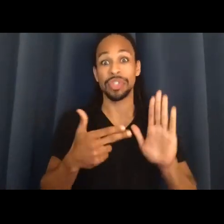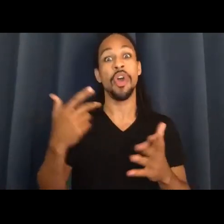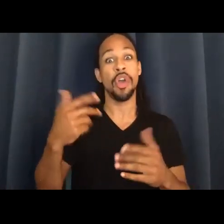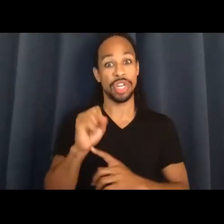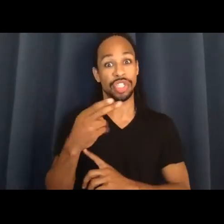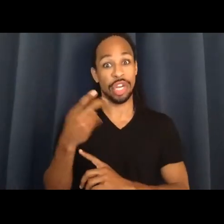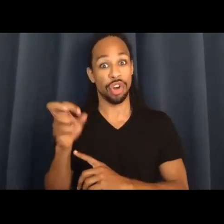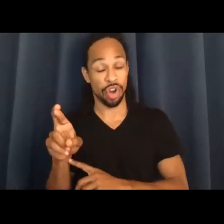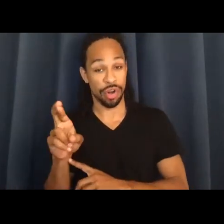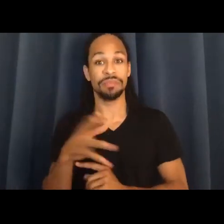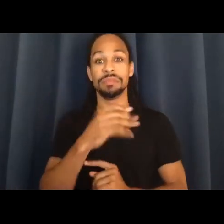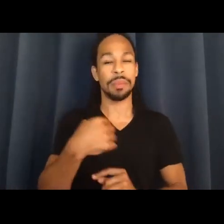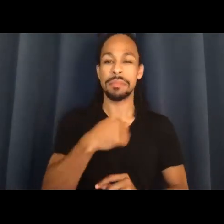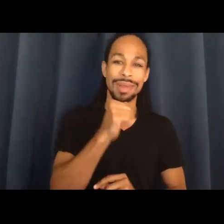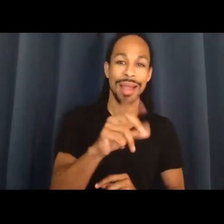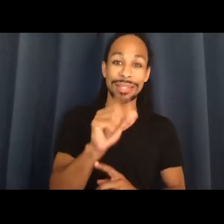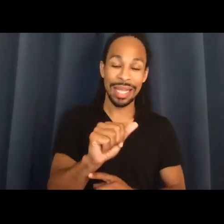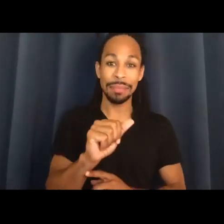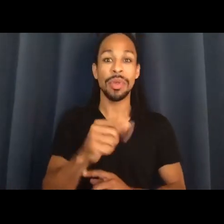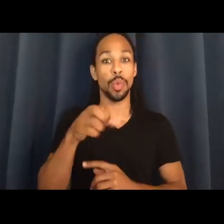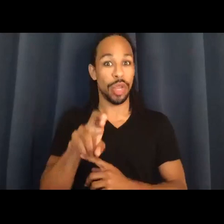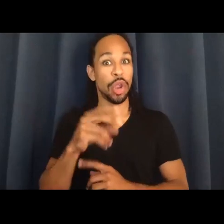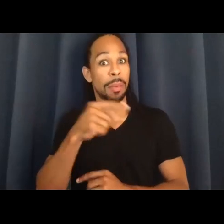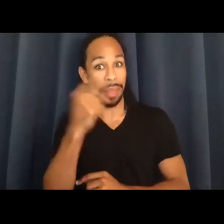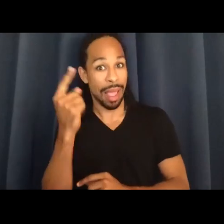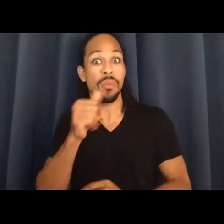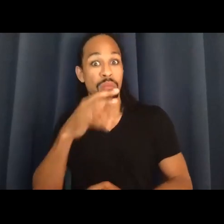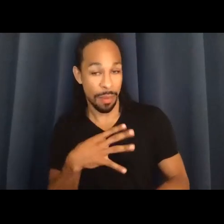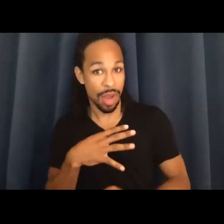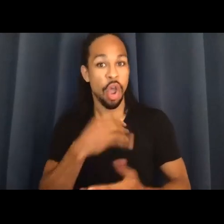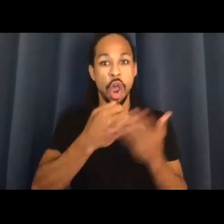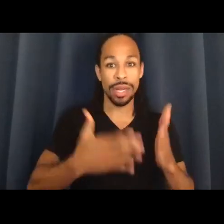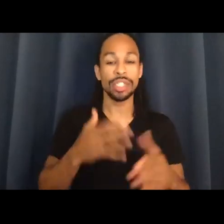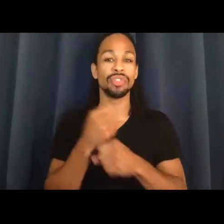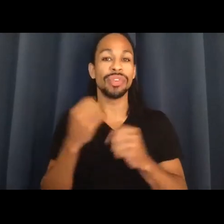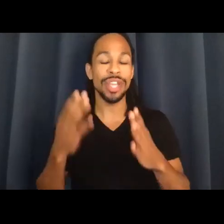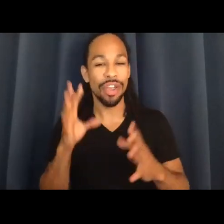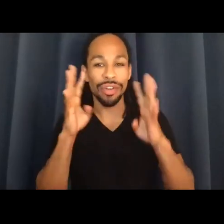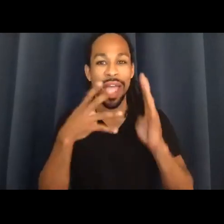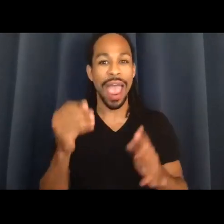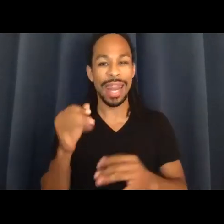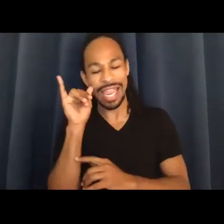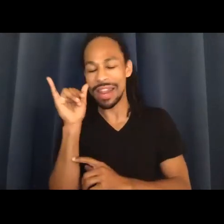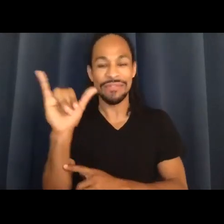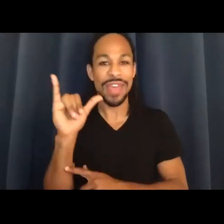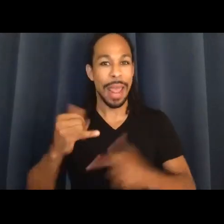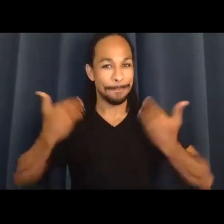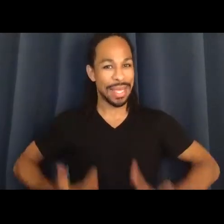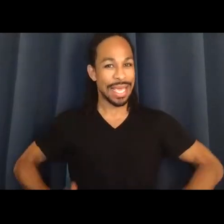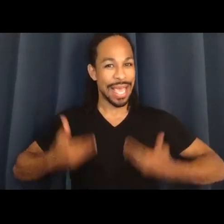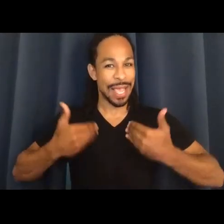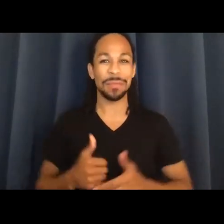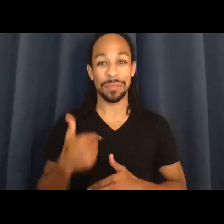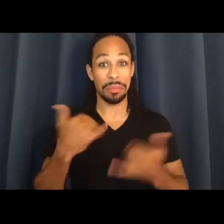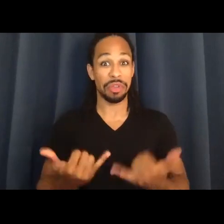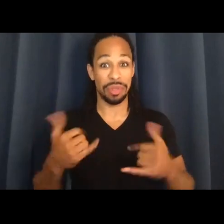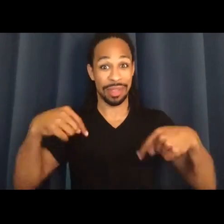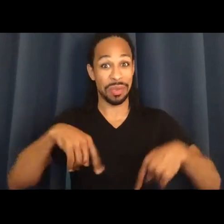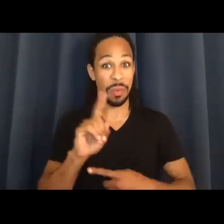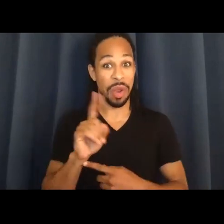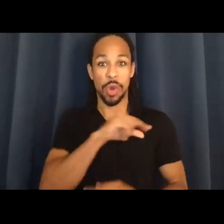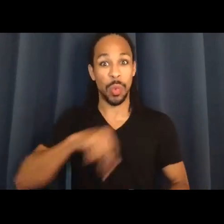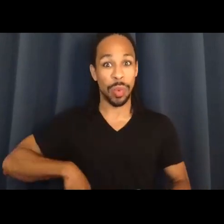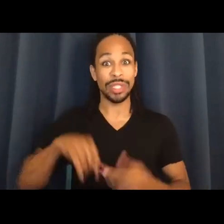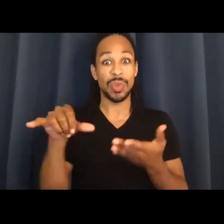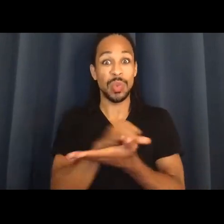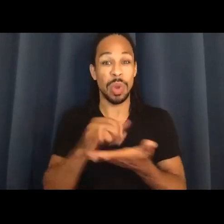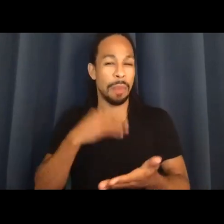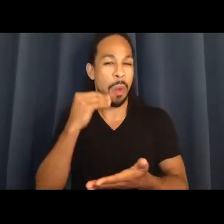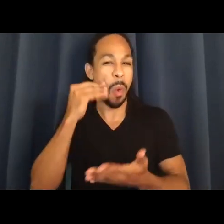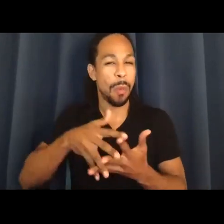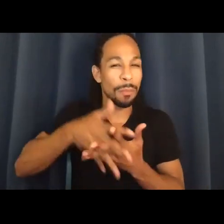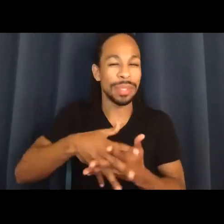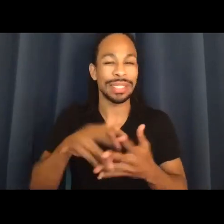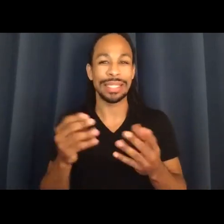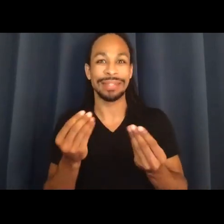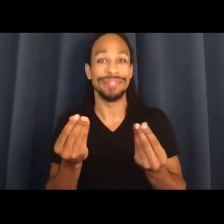as a non-disabled queer black woman, artist, creator and infinite being. I am currently in my hometown of Queens, New York on the land of the Lenape people. I'm light skinned,